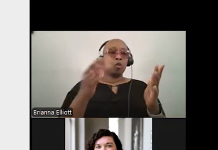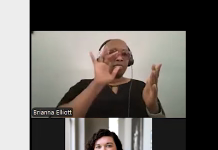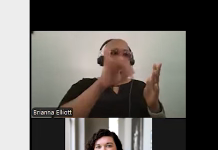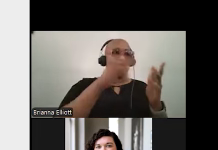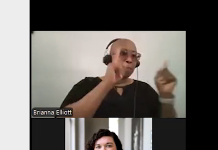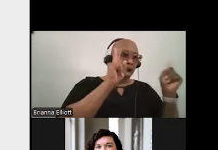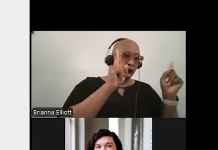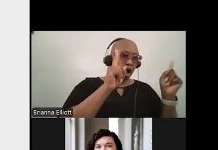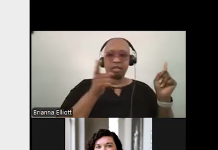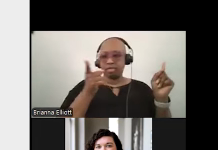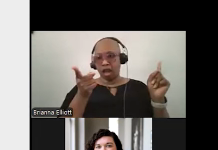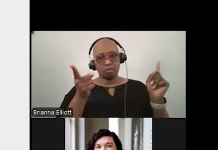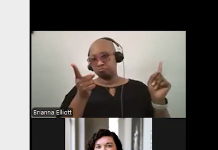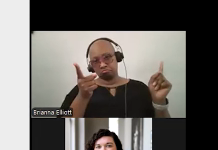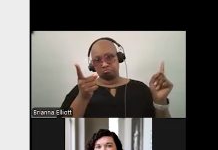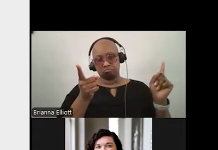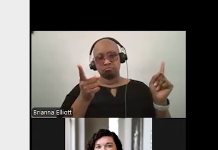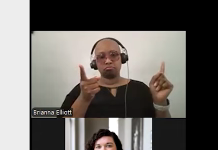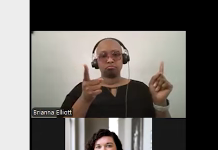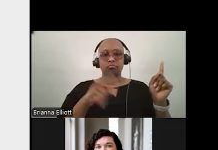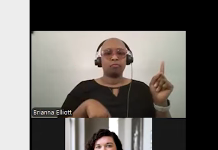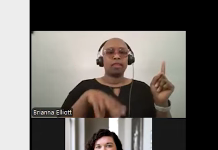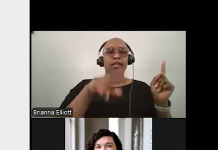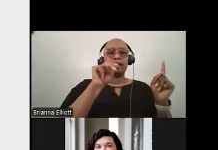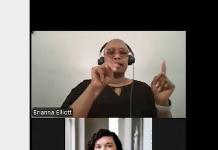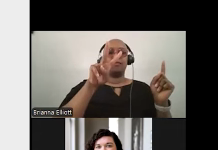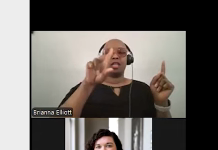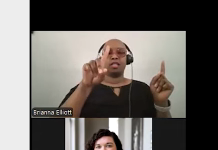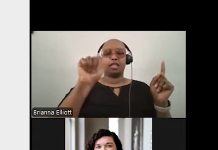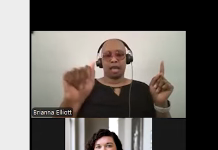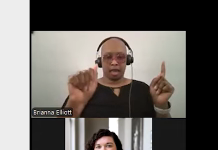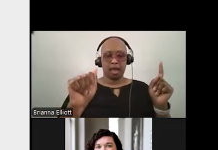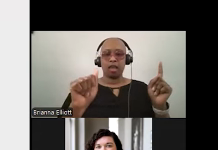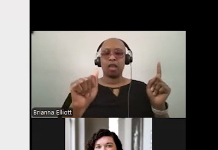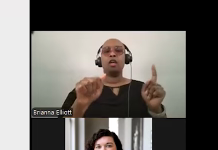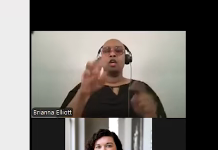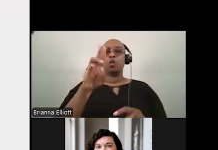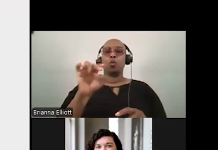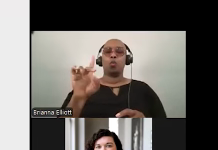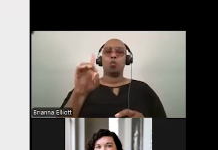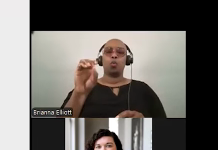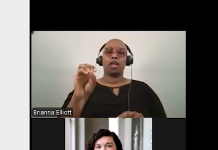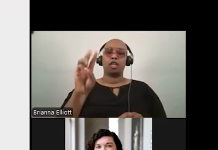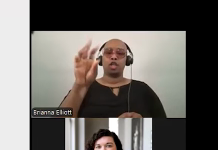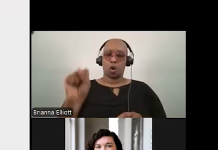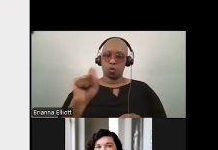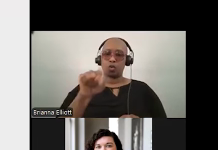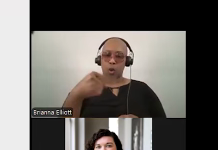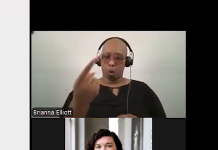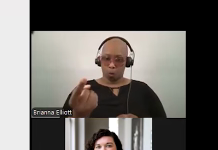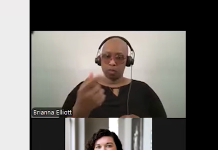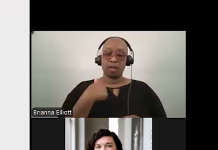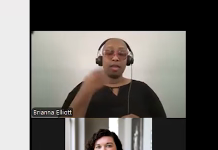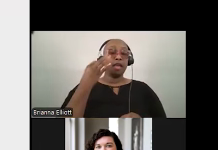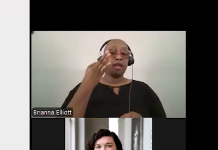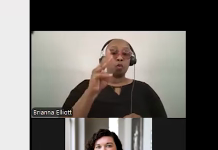for. Um NVDA is Windows only but it is a very very common screen reader. If you are on a Mac or iOS,